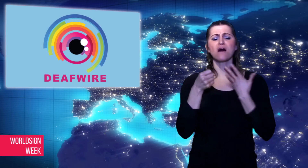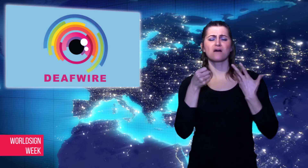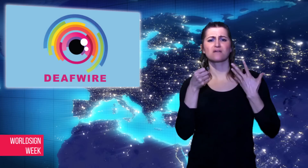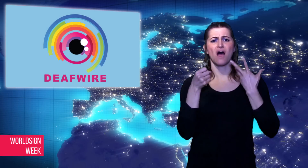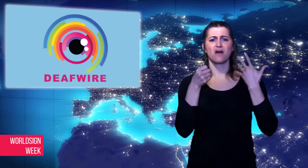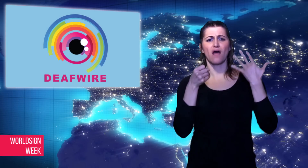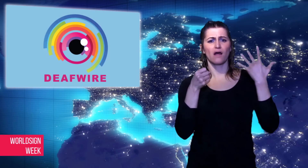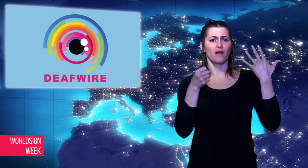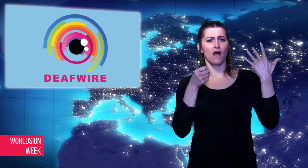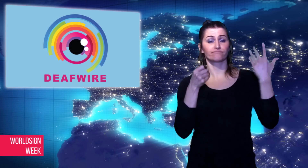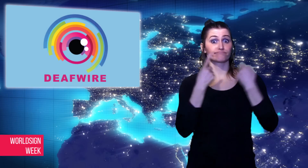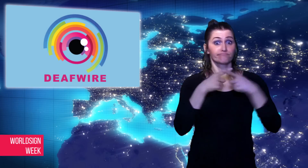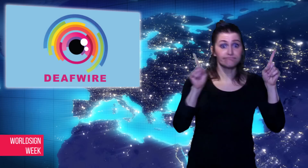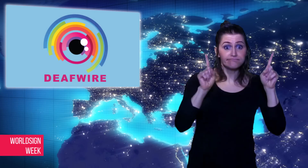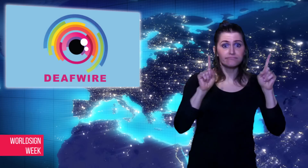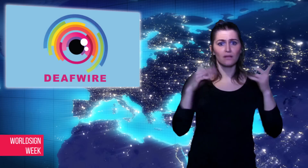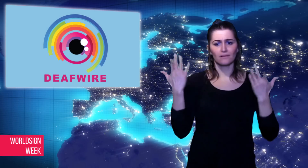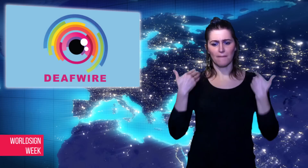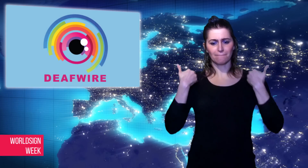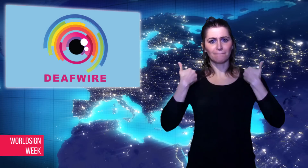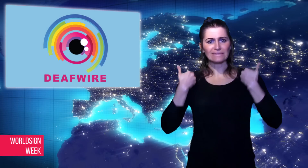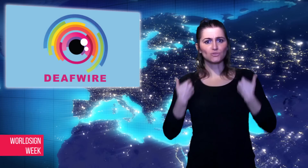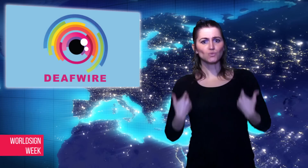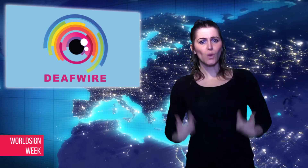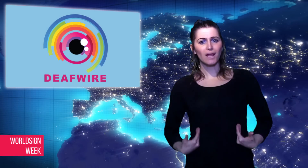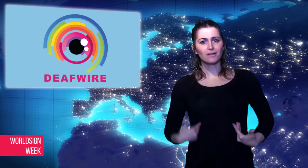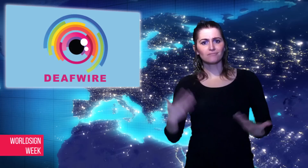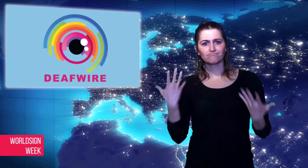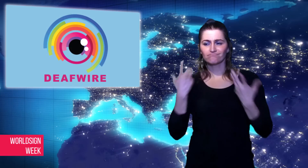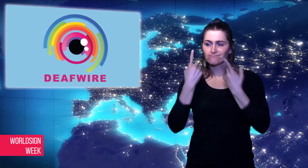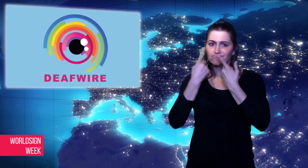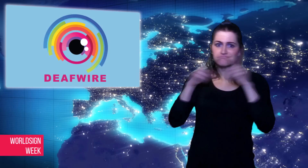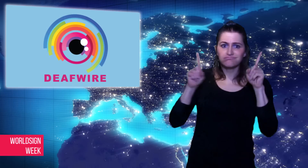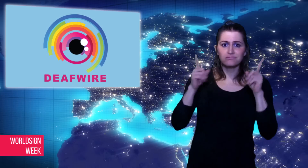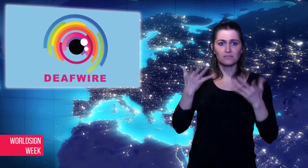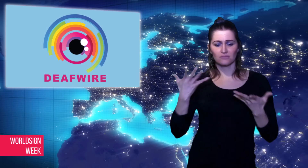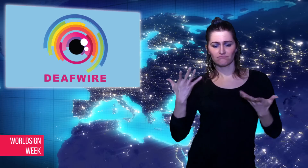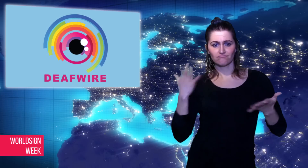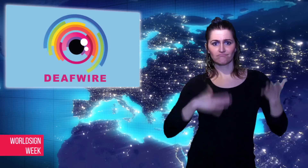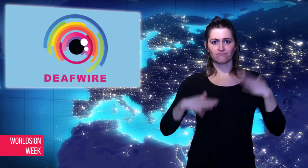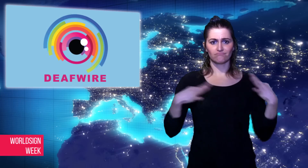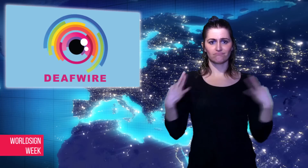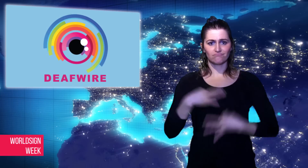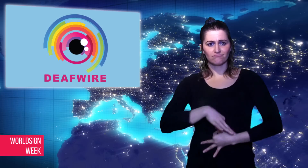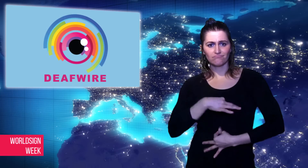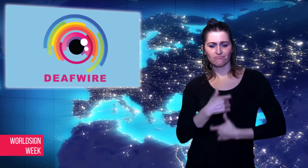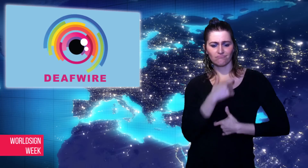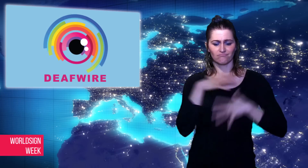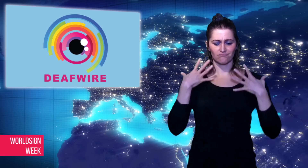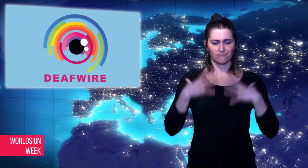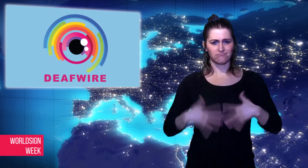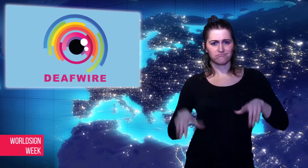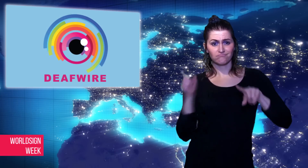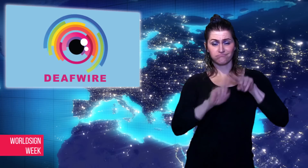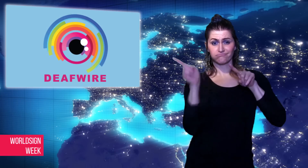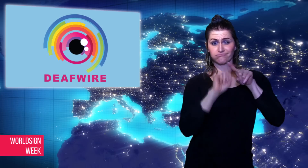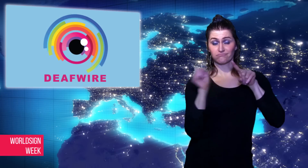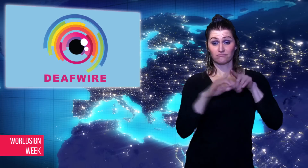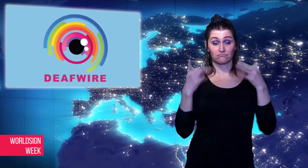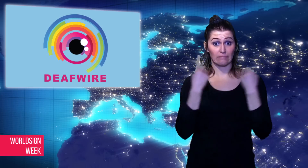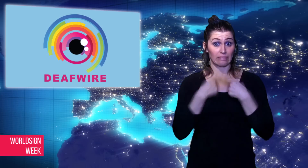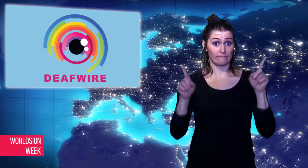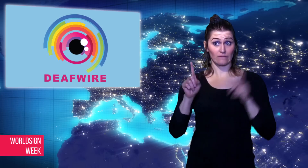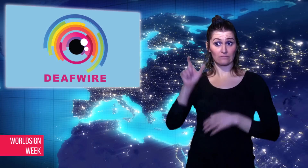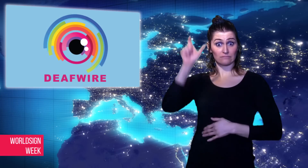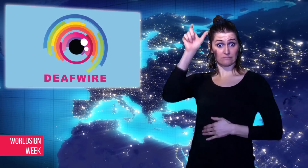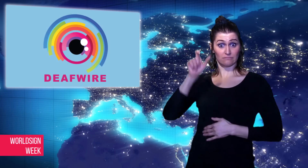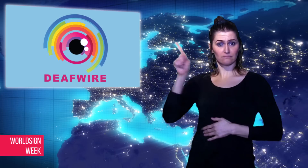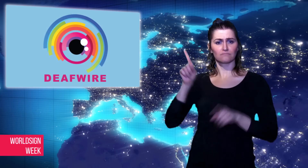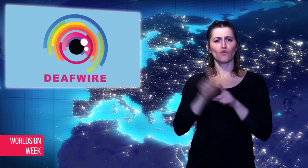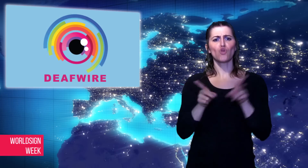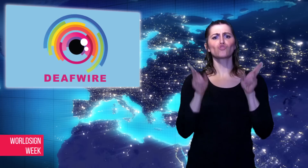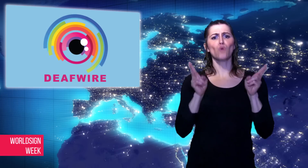believe he will focus on fashion instead